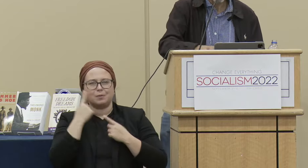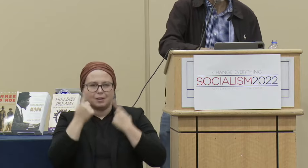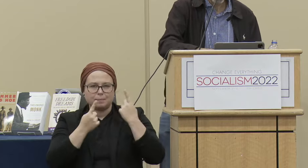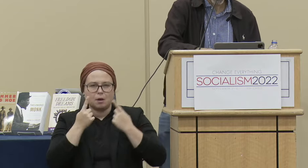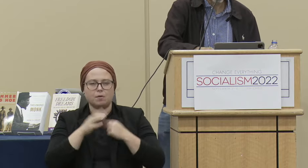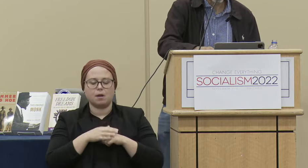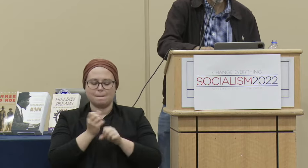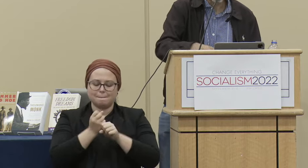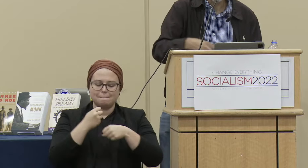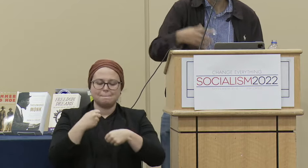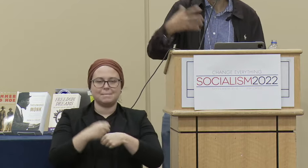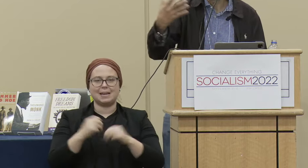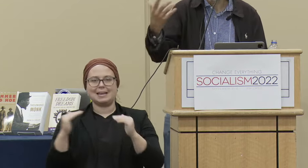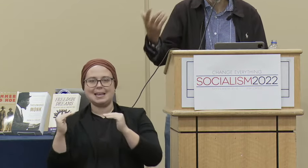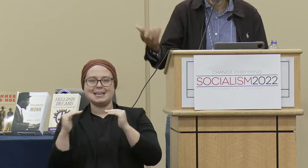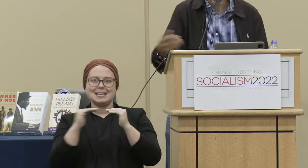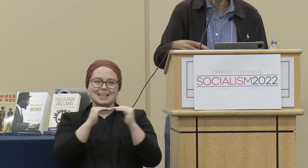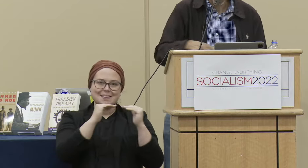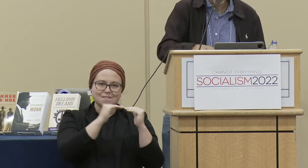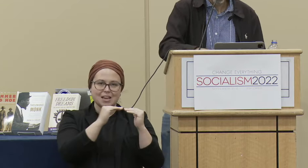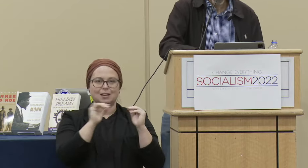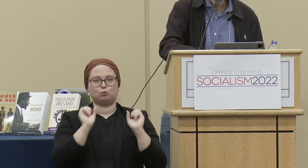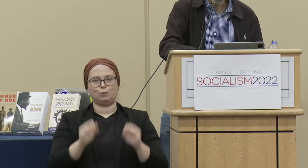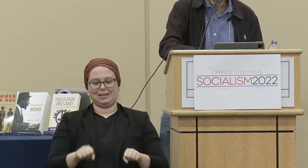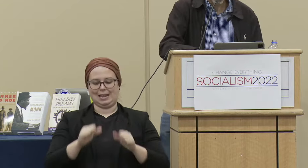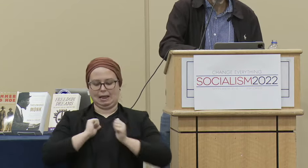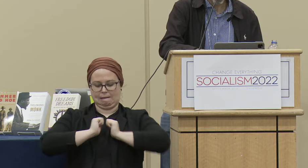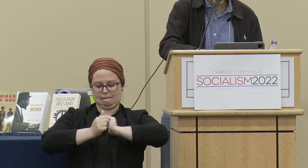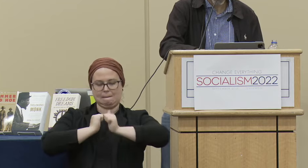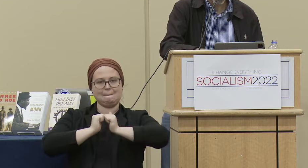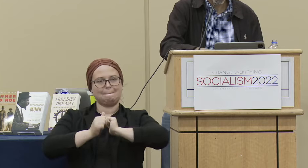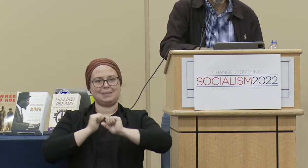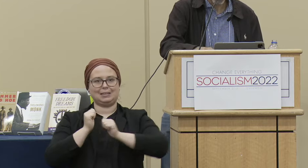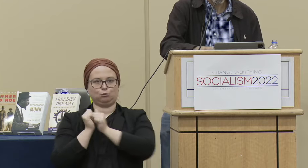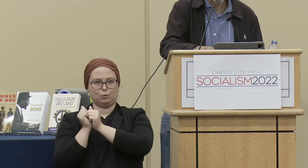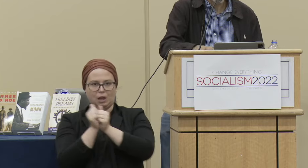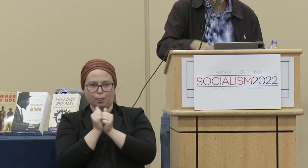hilarious when you think about it. Creating an even playing